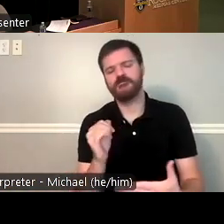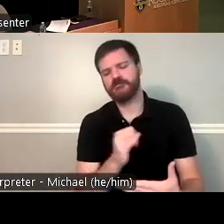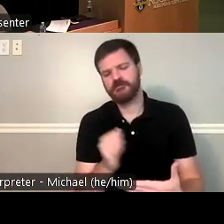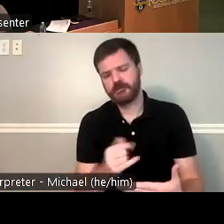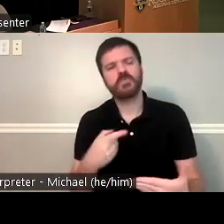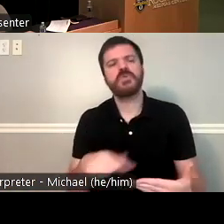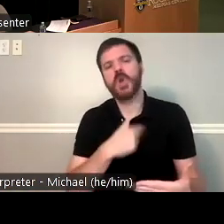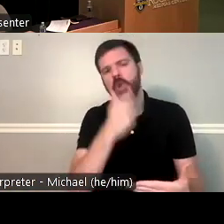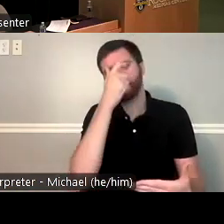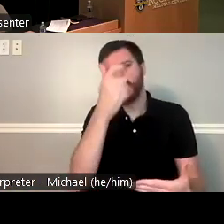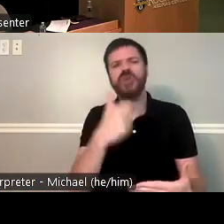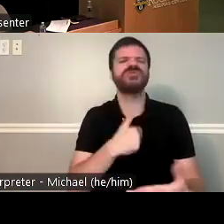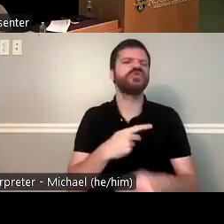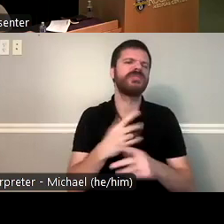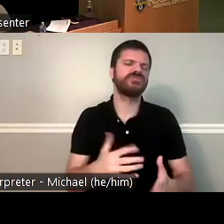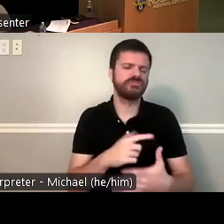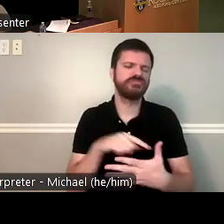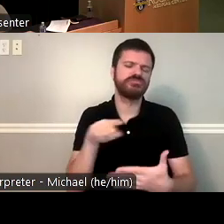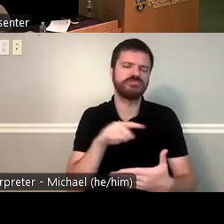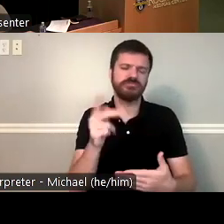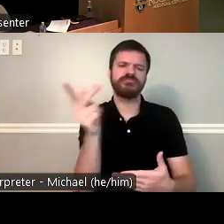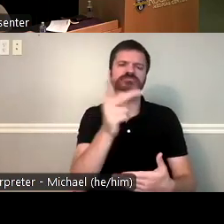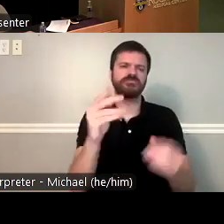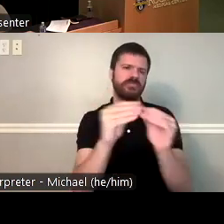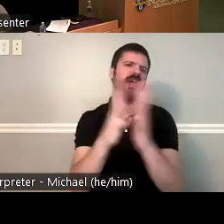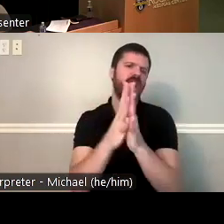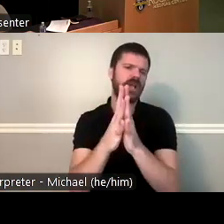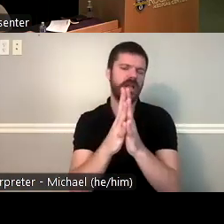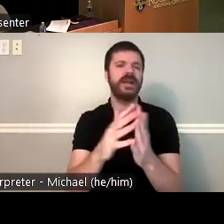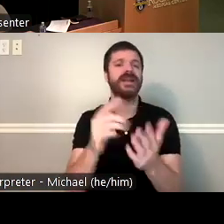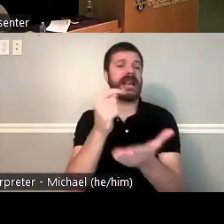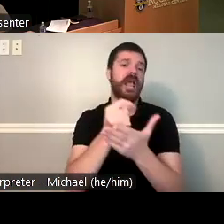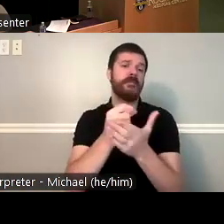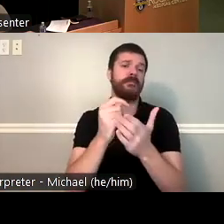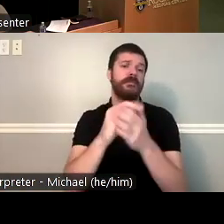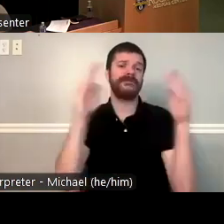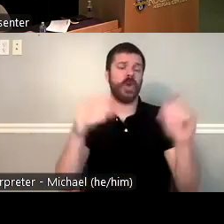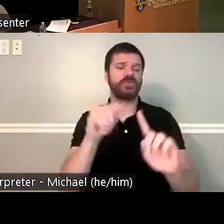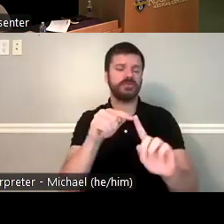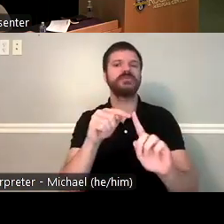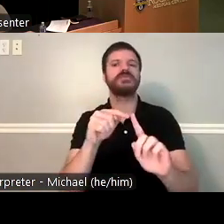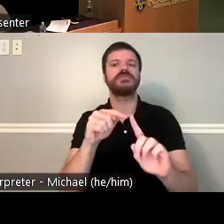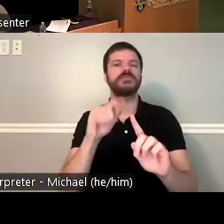as a supervisor and they were fighting and the the therapy was focused on what are your uh uh